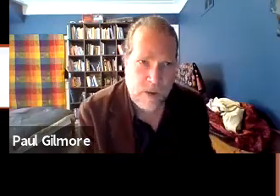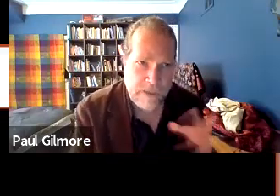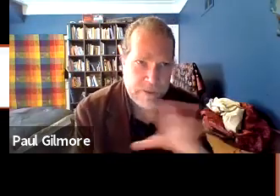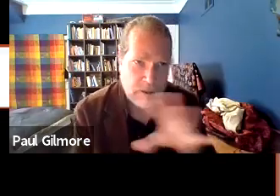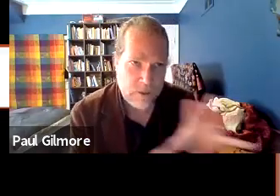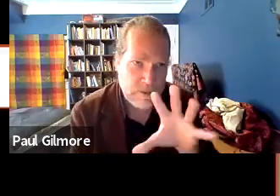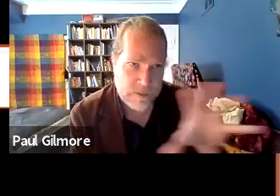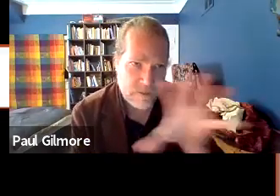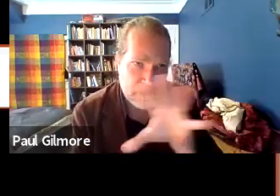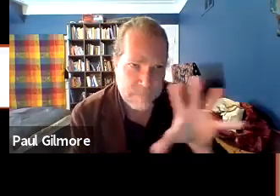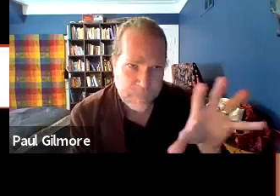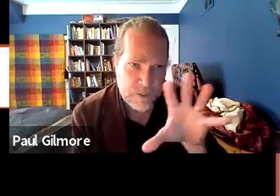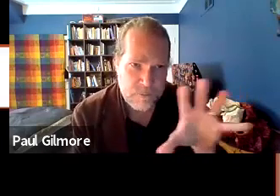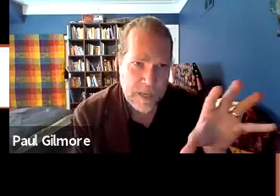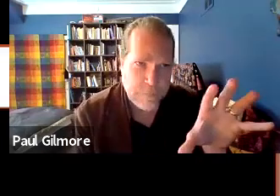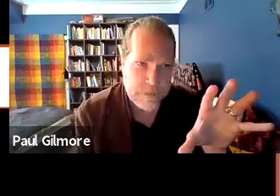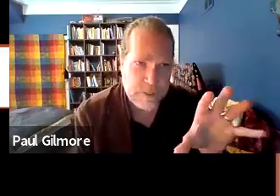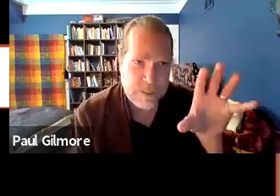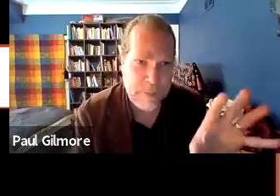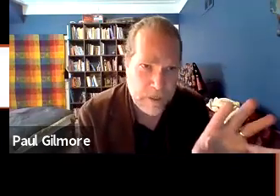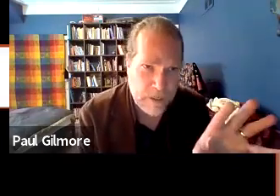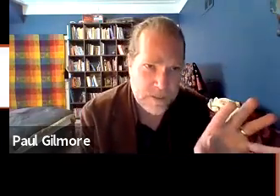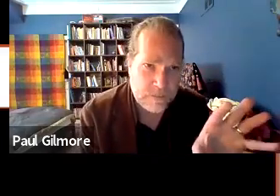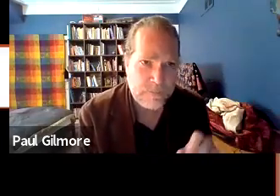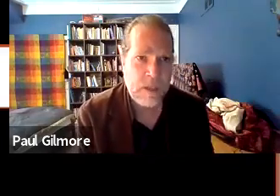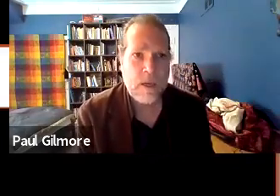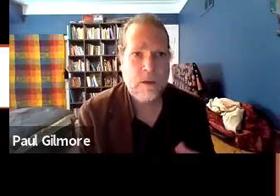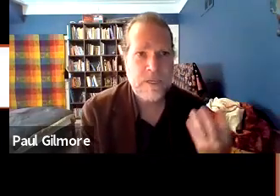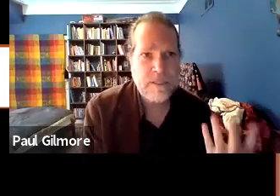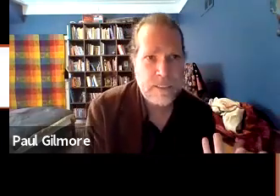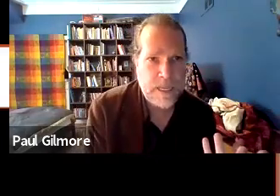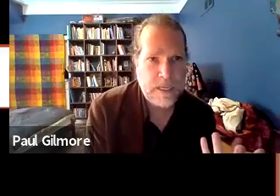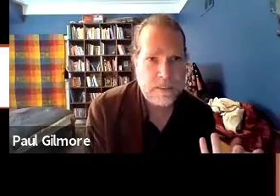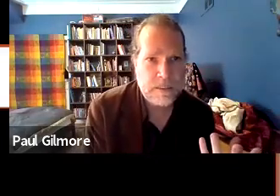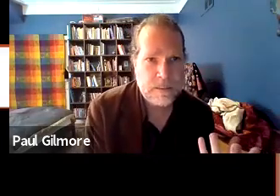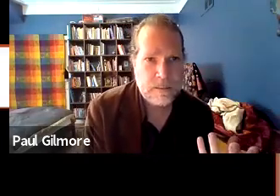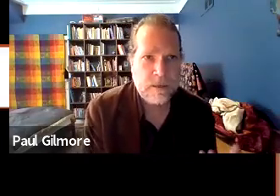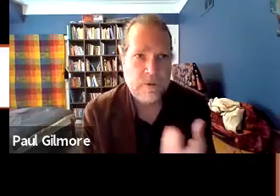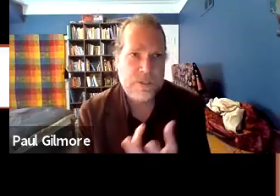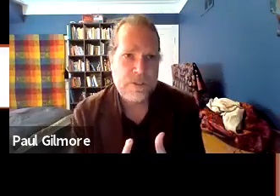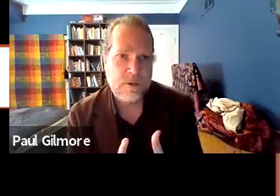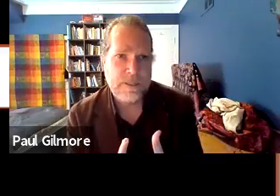graph here, or this, this, these two maps, this comparison of the 1880s versus the early